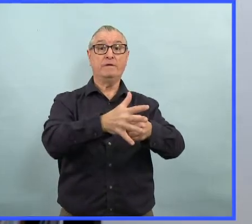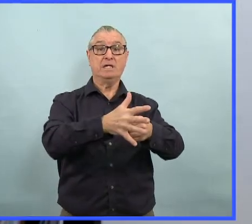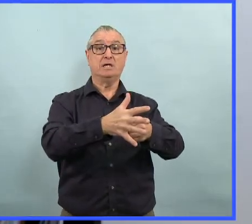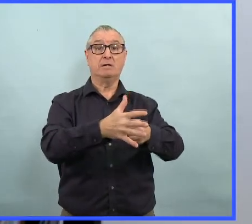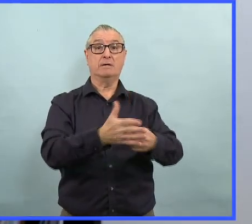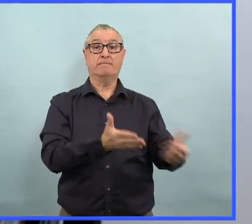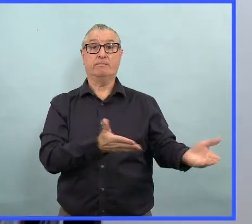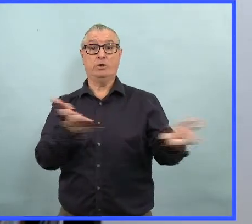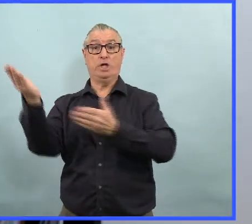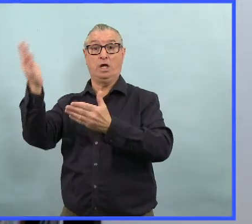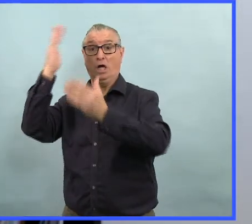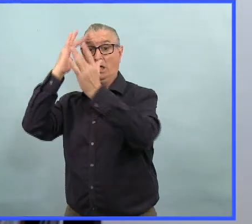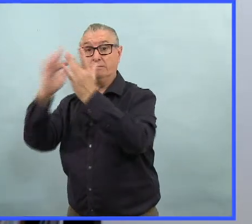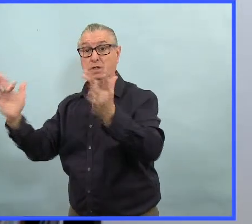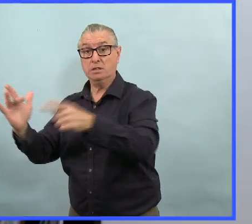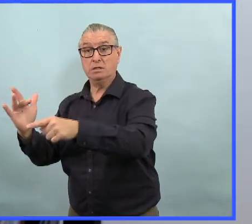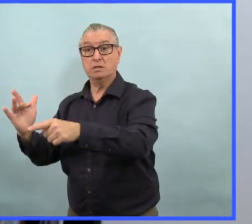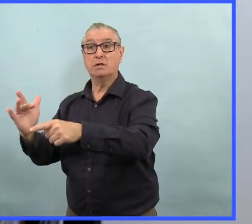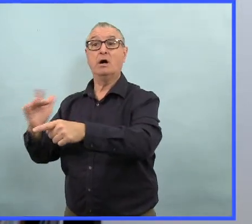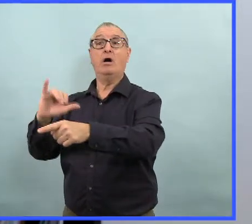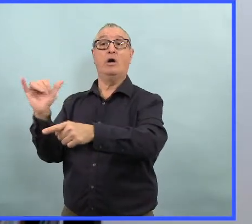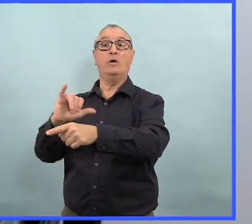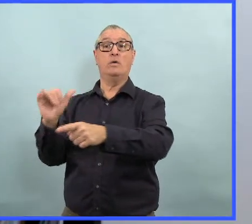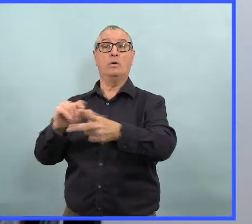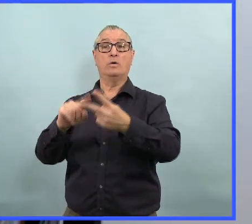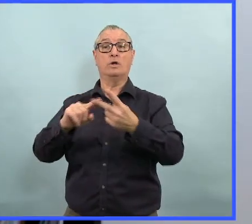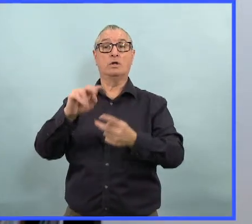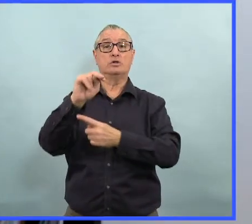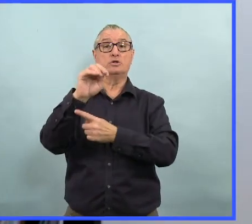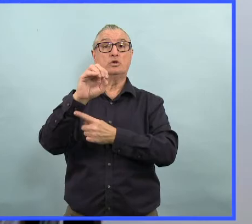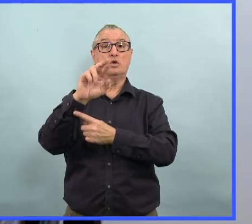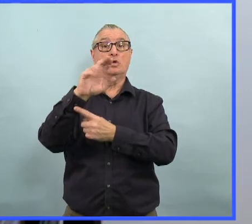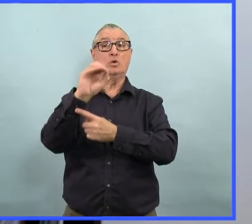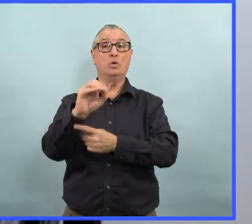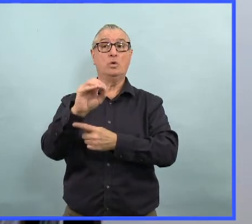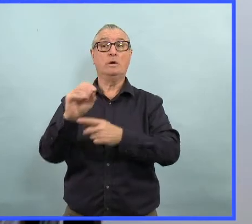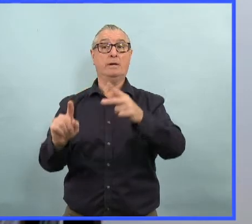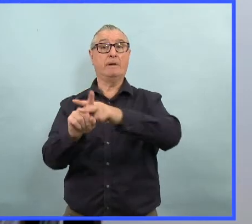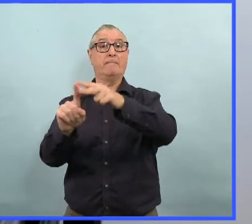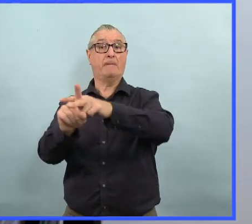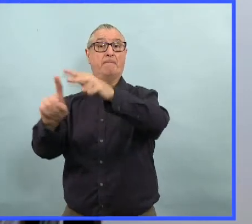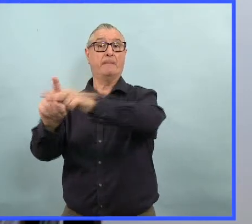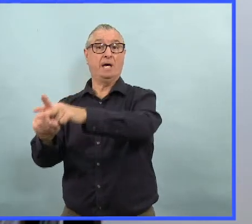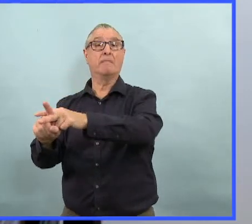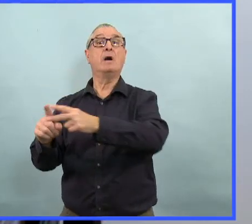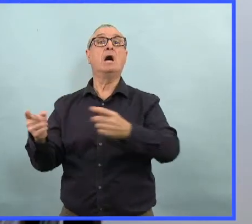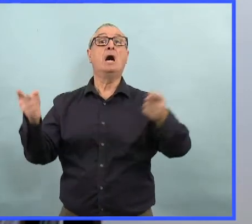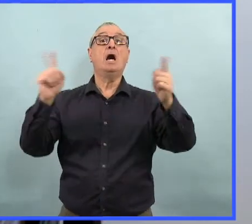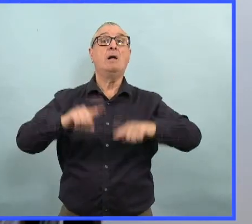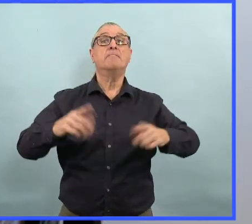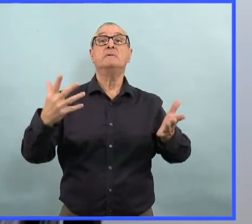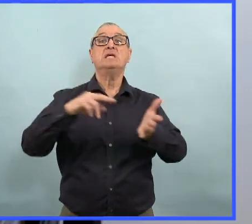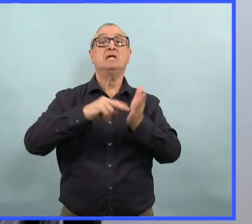neuroinflammatory response that means uh swelling of brain tissues and this might explain how culvig